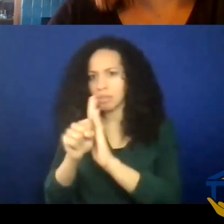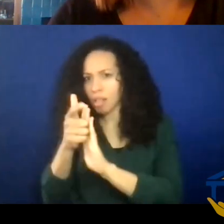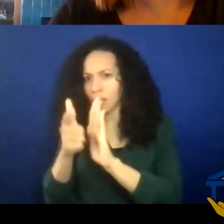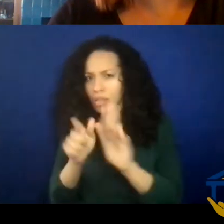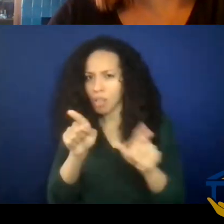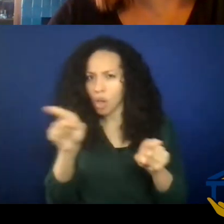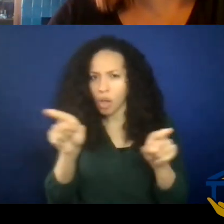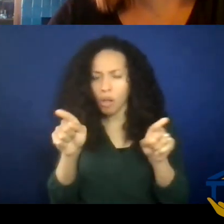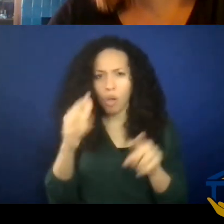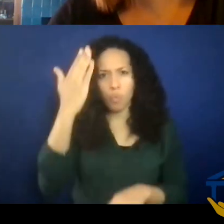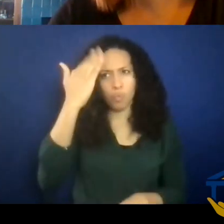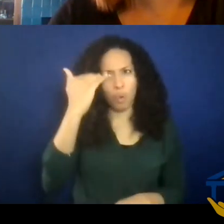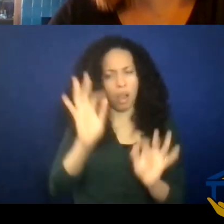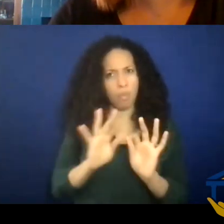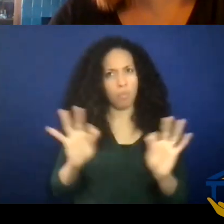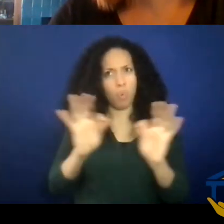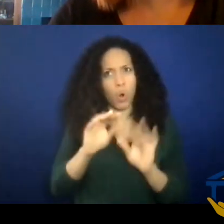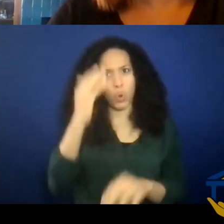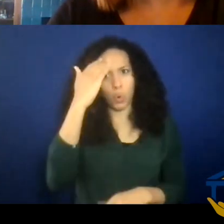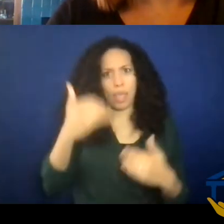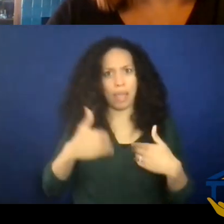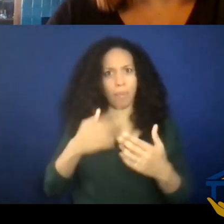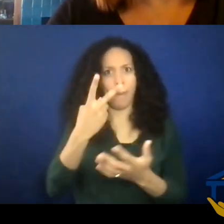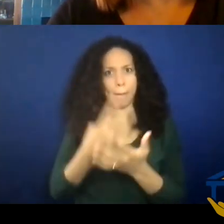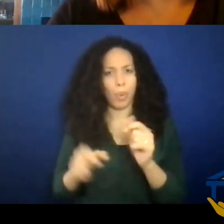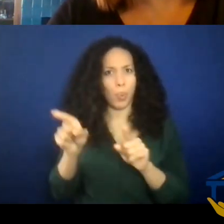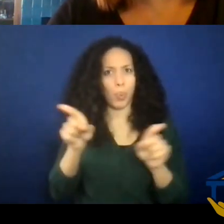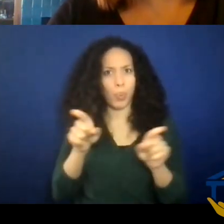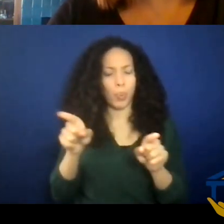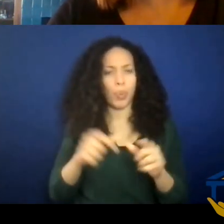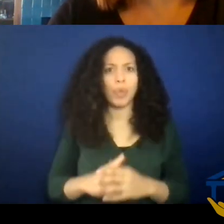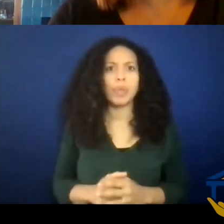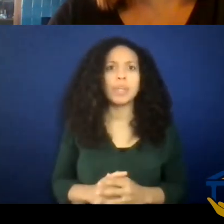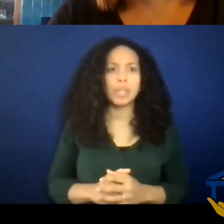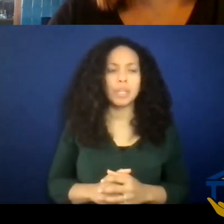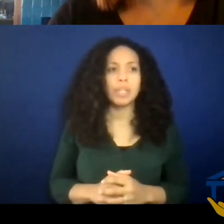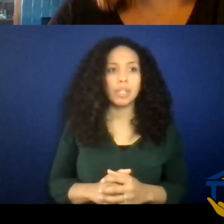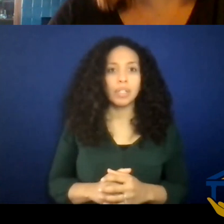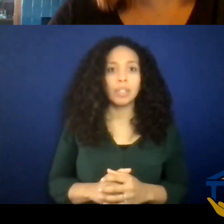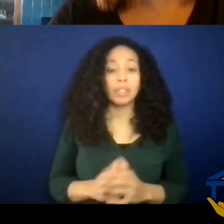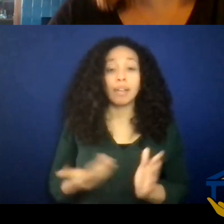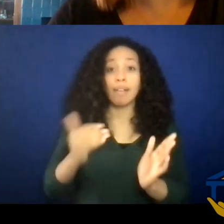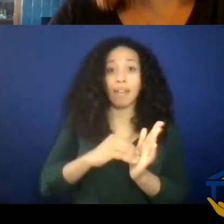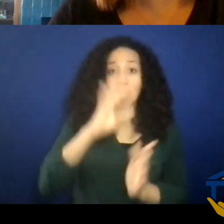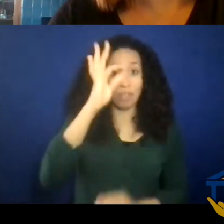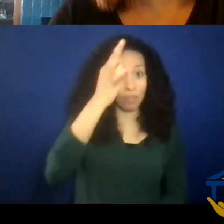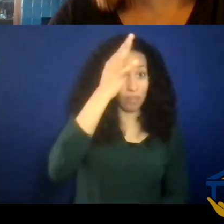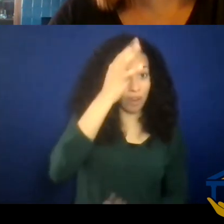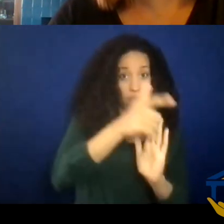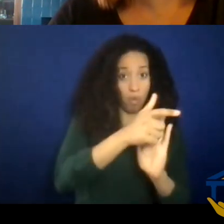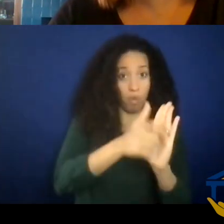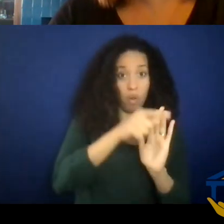they both exist. Again, as I said, Federal laws are applicable to all public schools